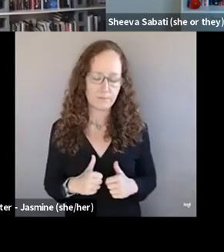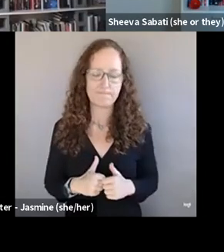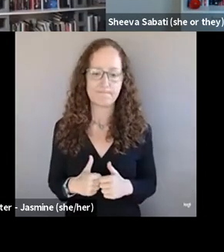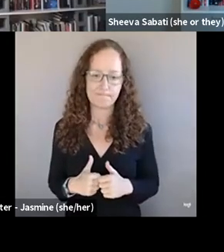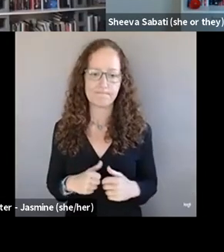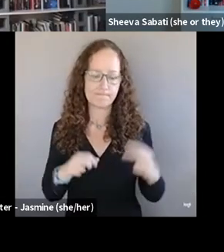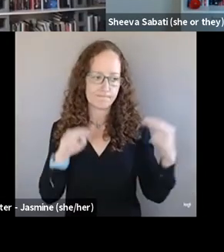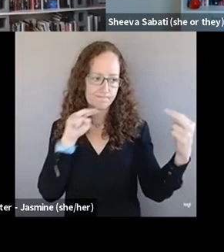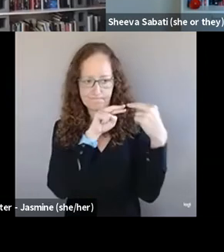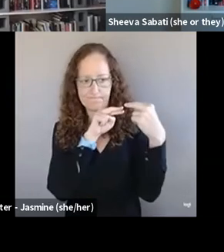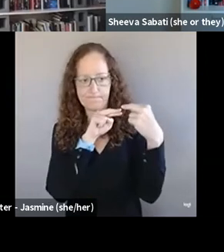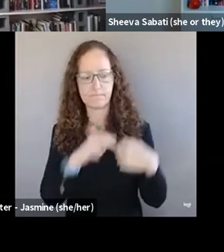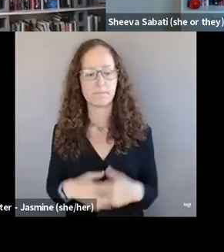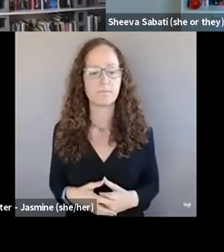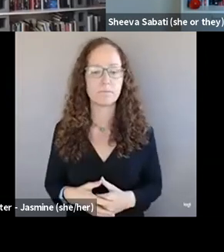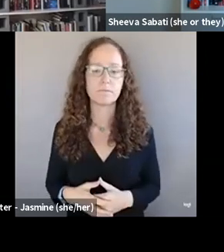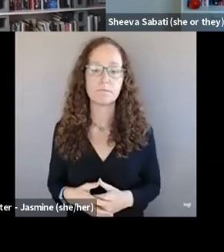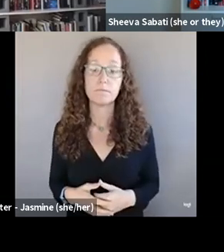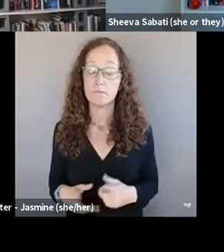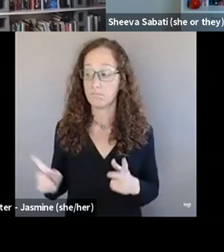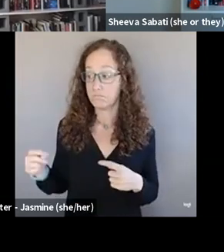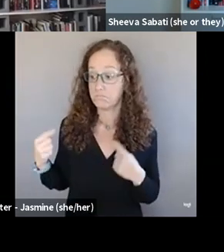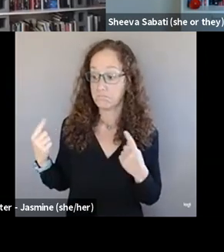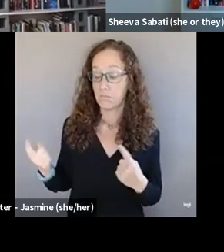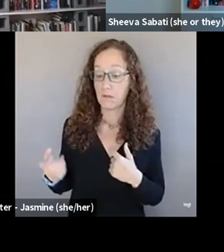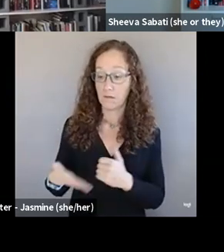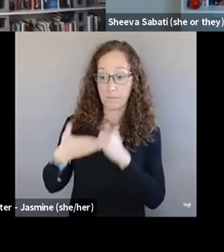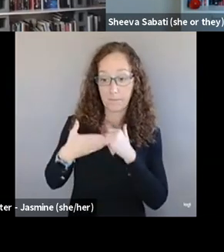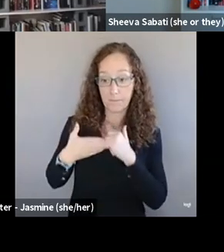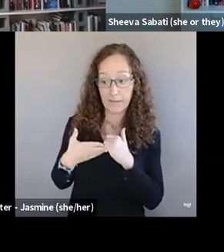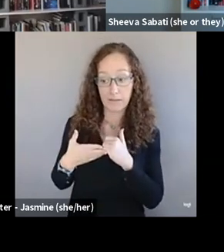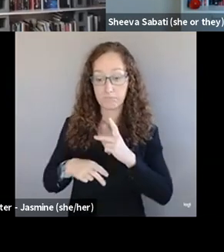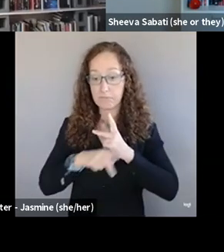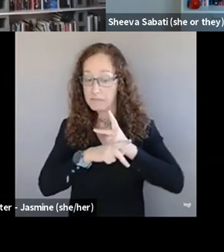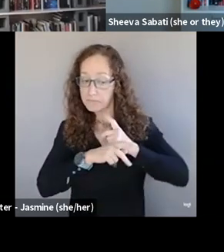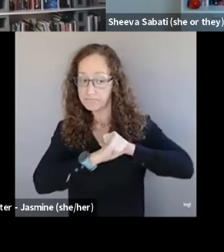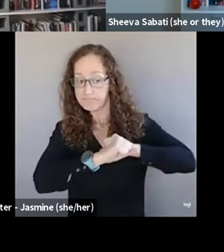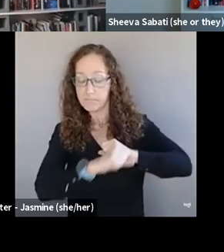to not let my soul be grinded out of it, is to the reminder